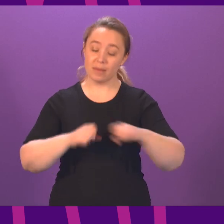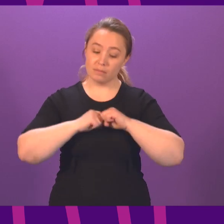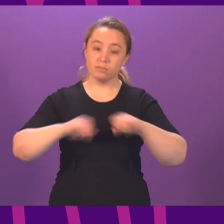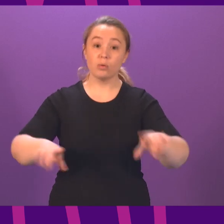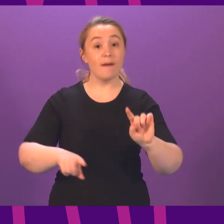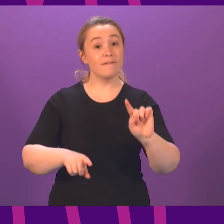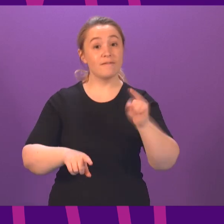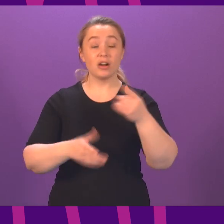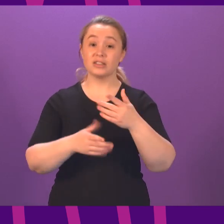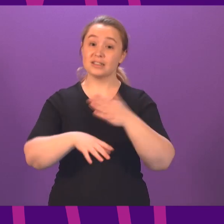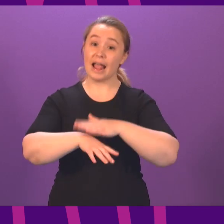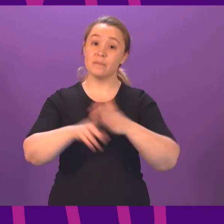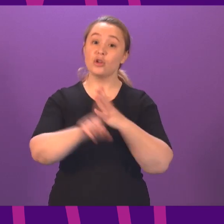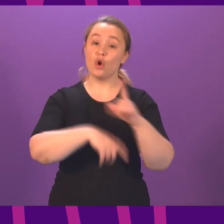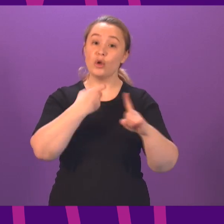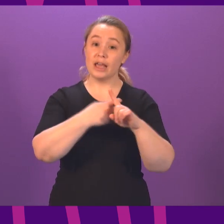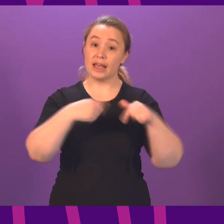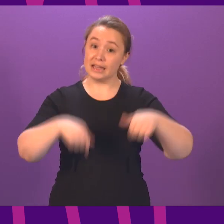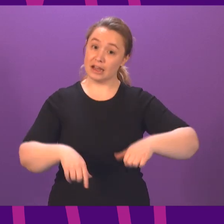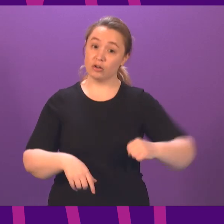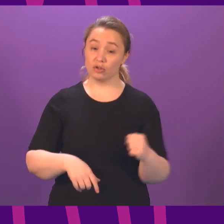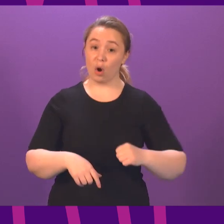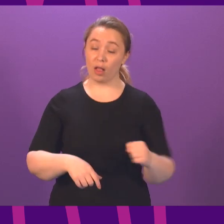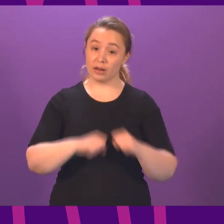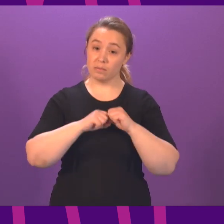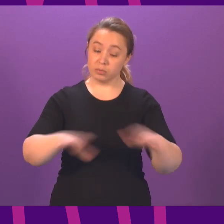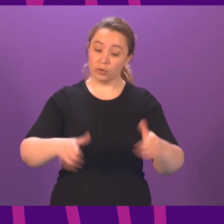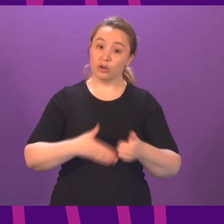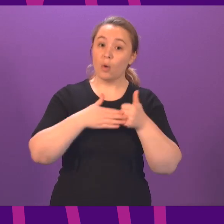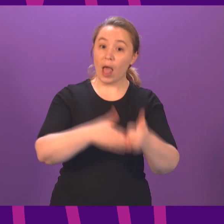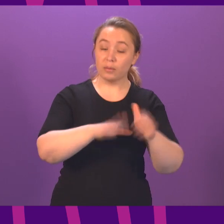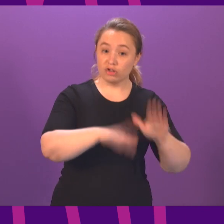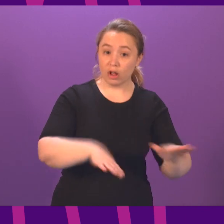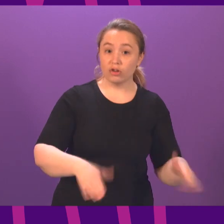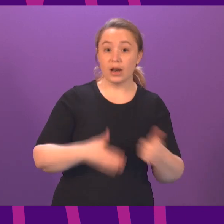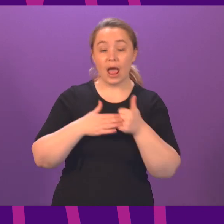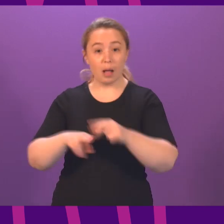such a scheme, which is about lifting children—and, by extension, families—out of poverty. We